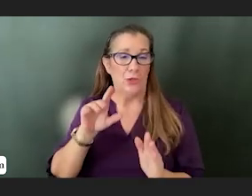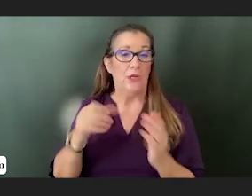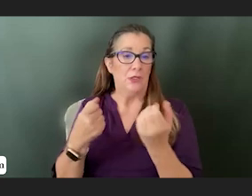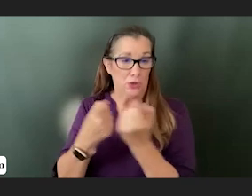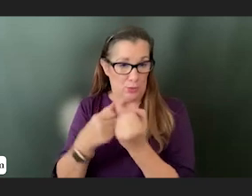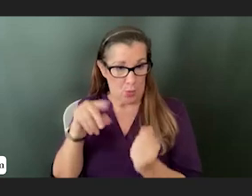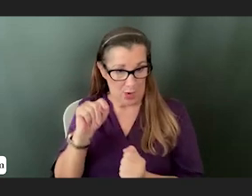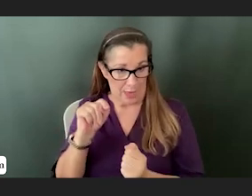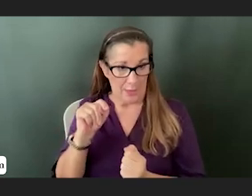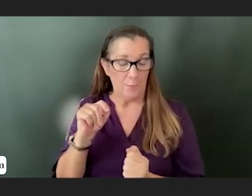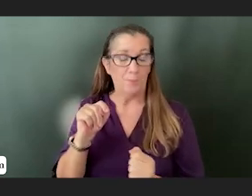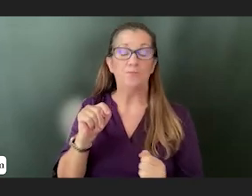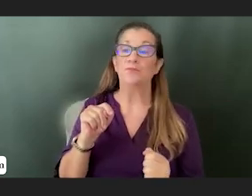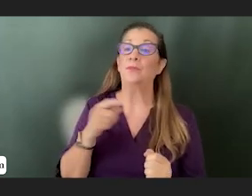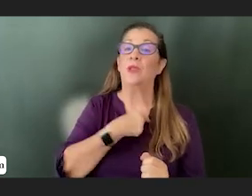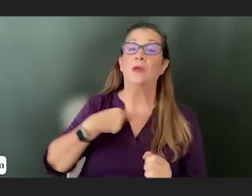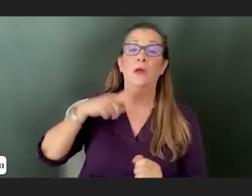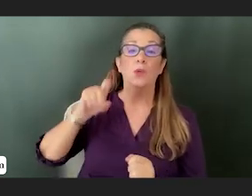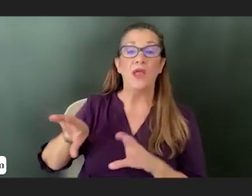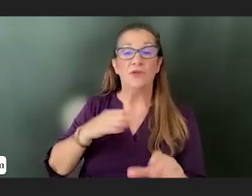And so we have to do the best we can,